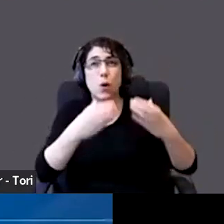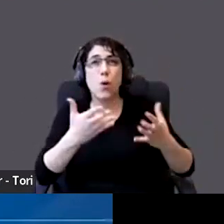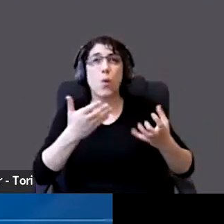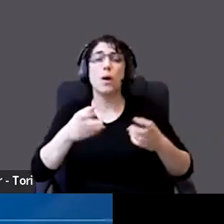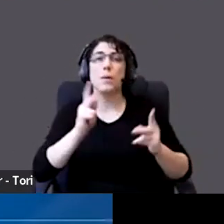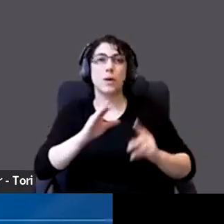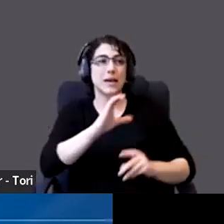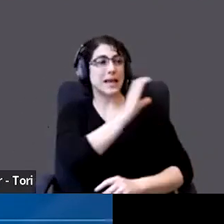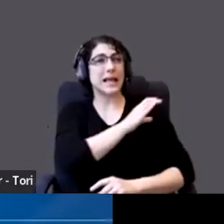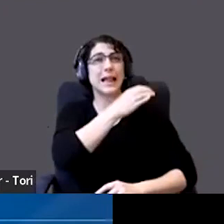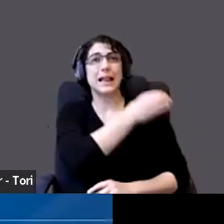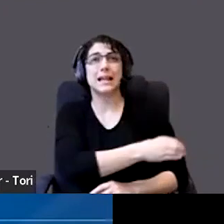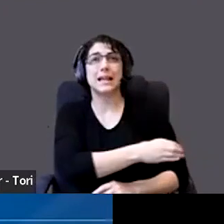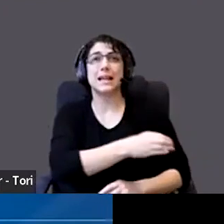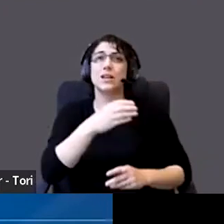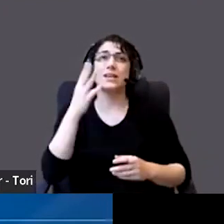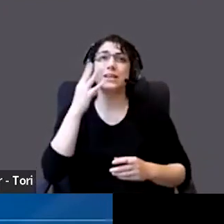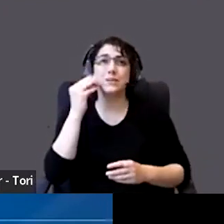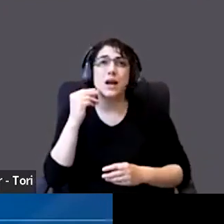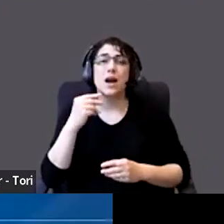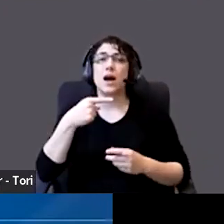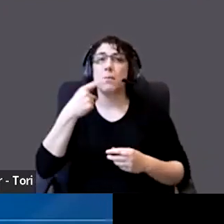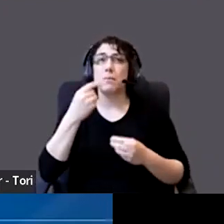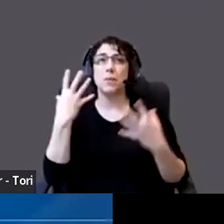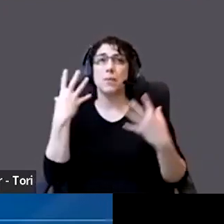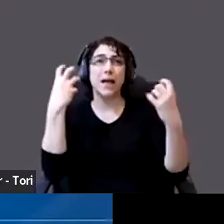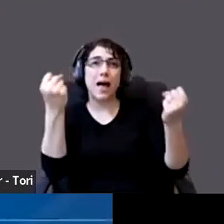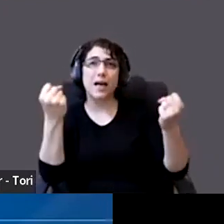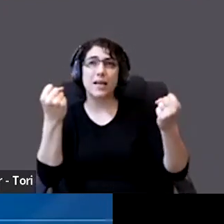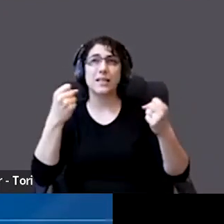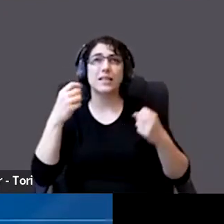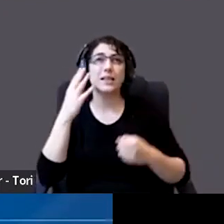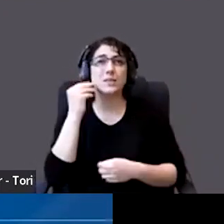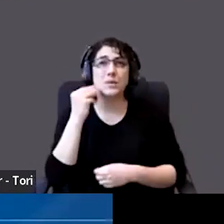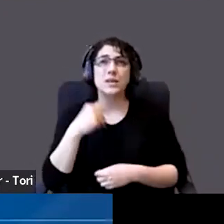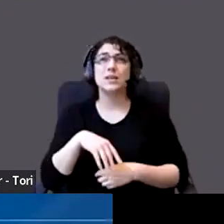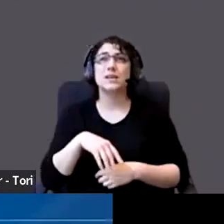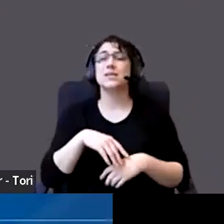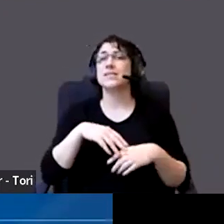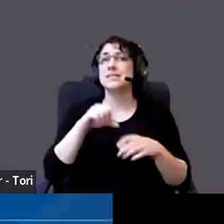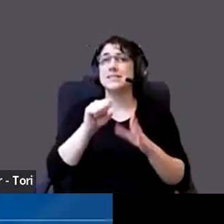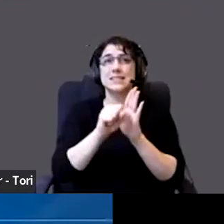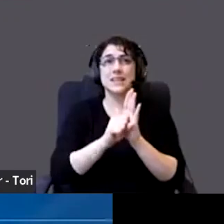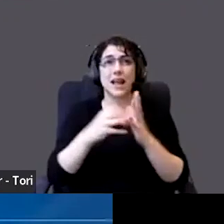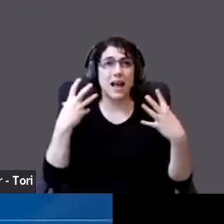public health experience, regulatory experience, state health officers with oversight of labs,